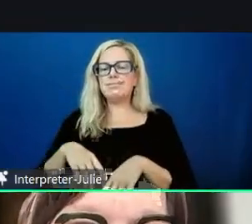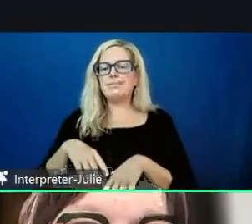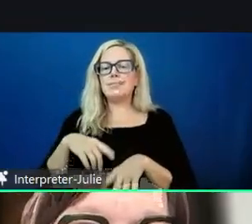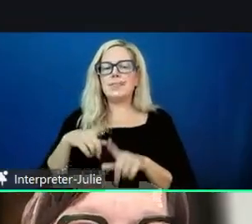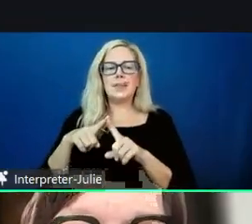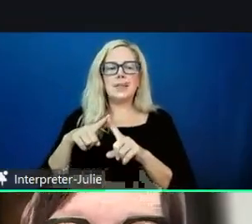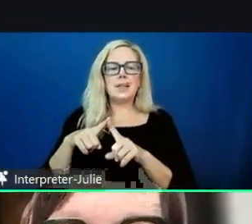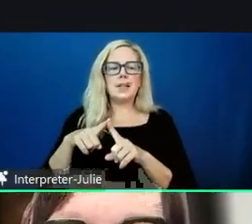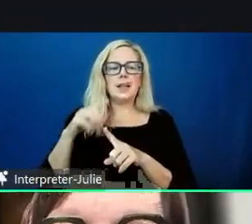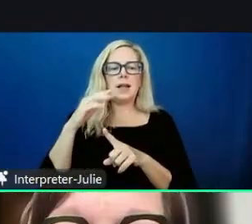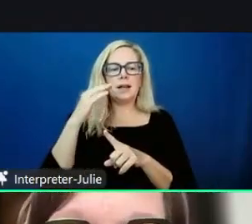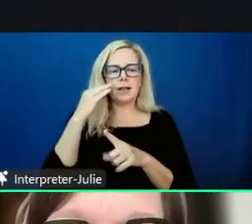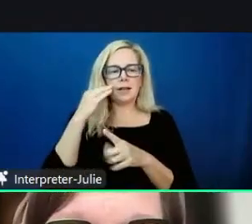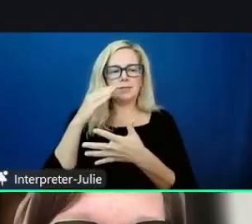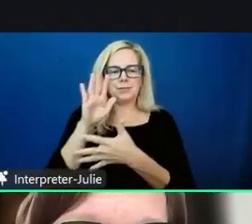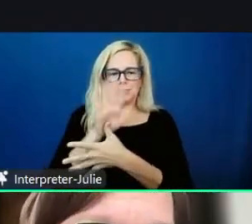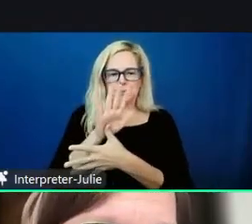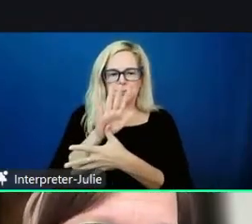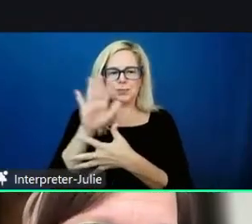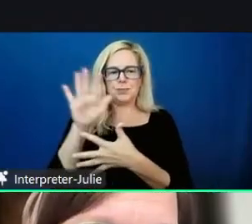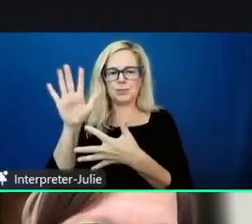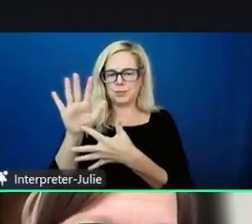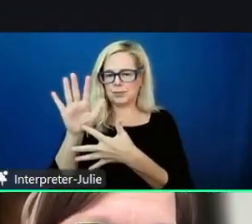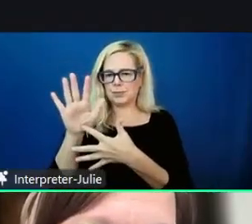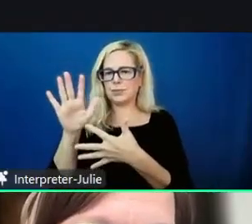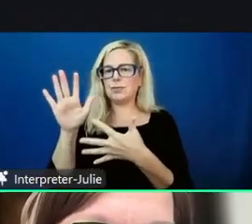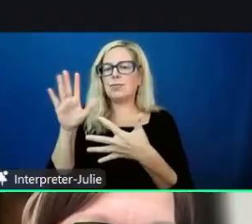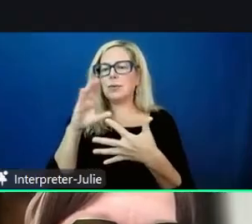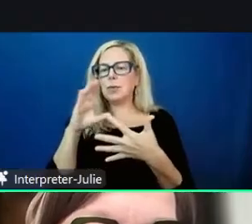communication like a C, language access, health literacy,